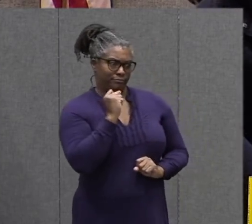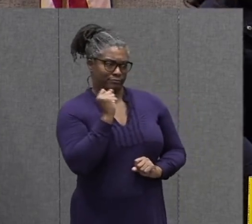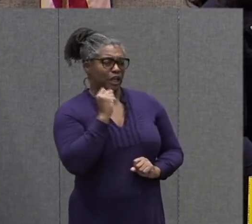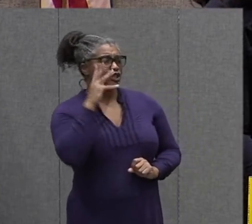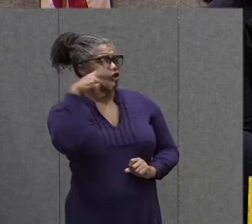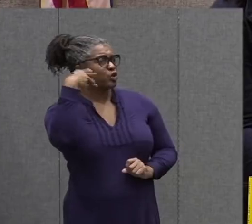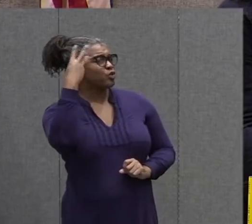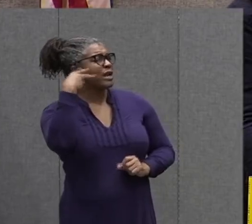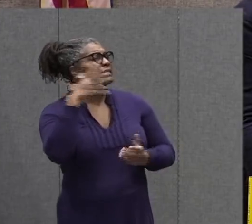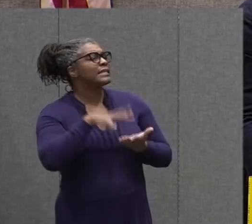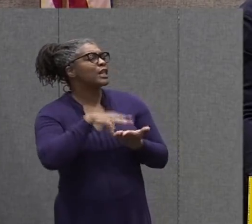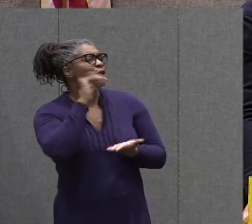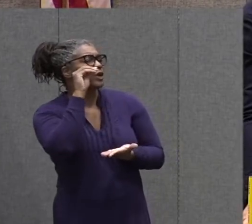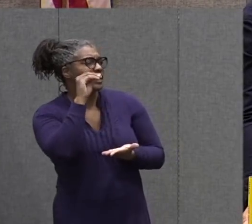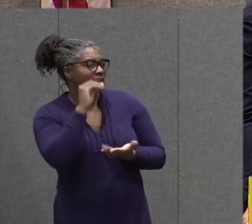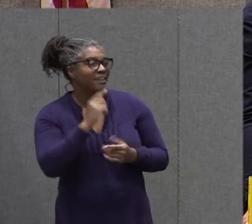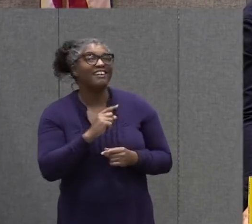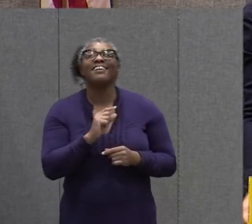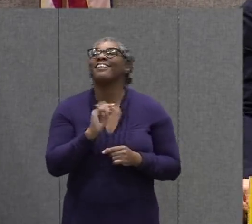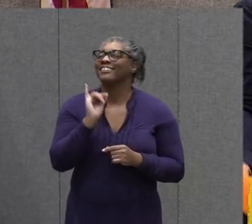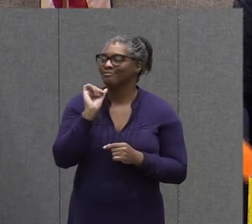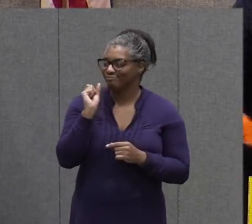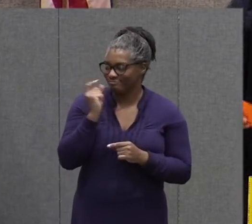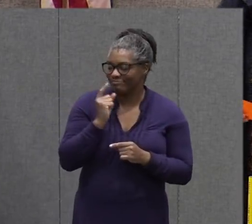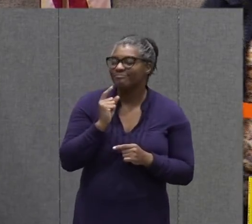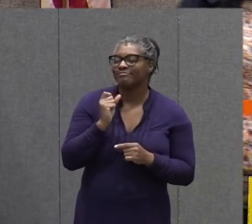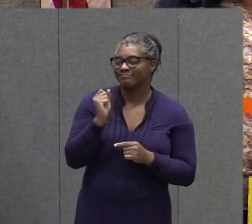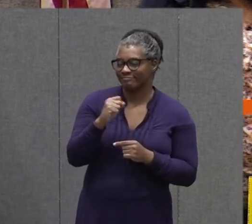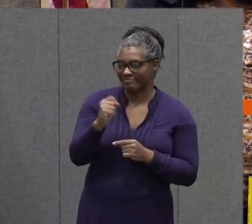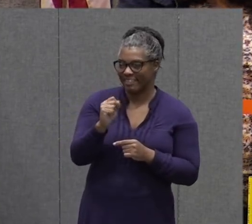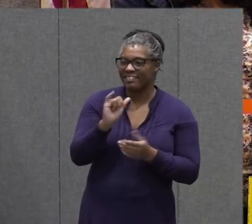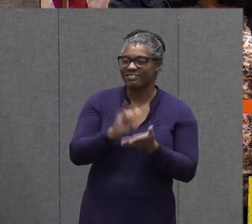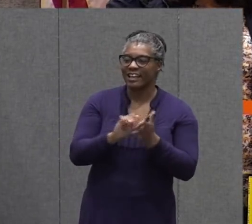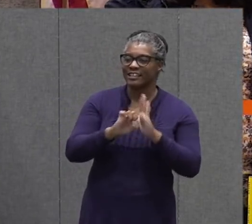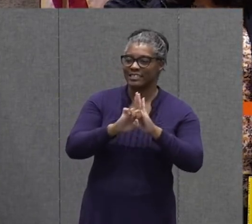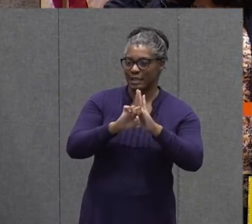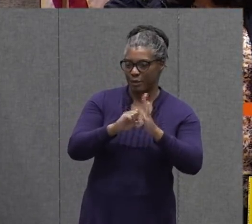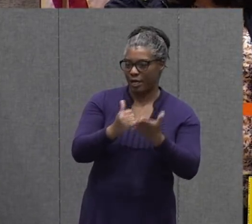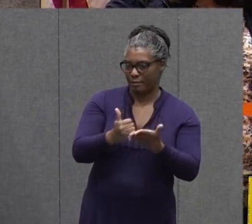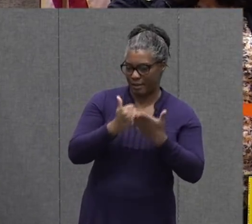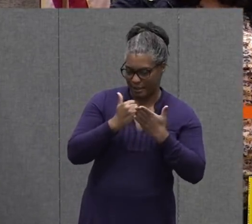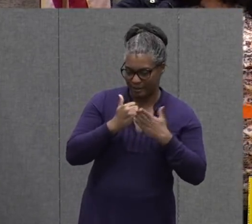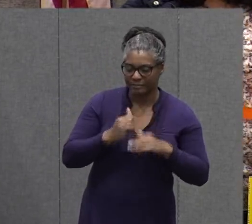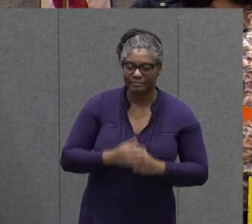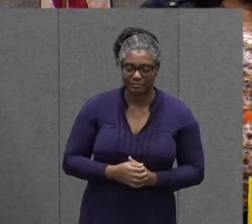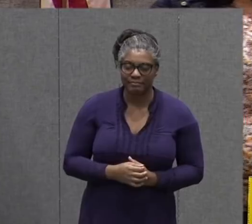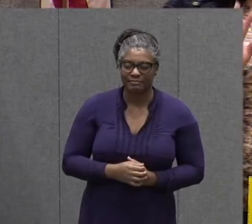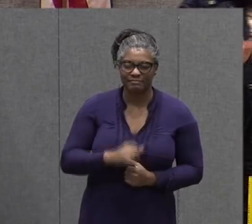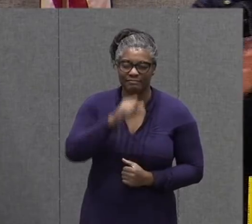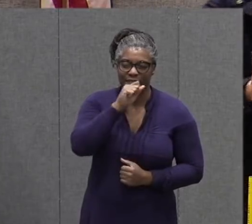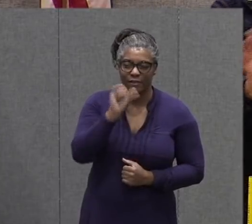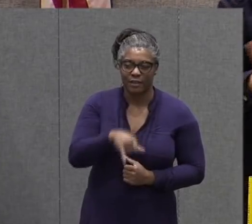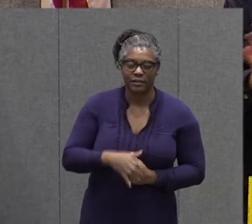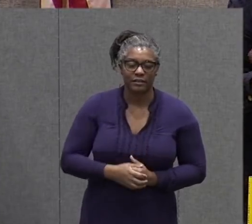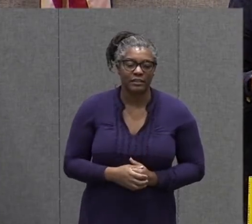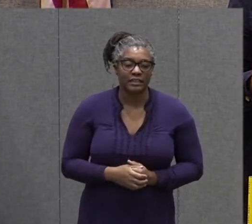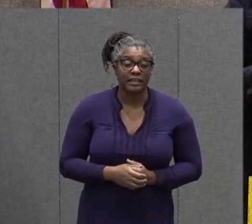[Miss Garcia] Yeah, but that example helped me I love your examples. Our next word, number we're trying to.. they were teaching me how to know